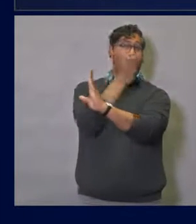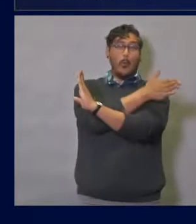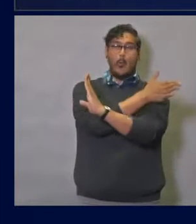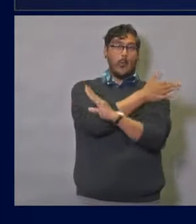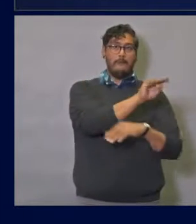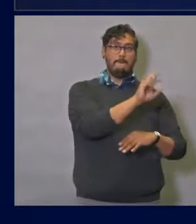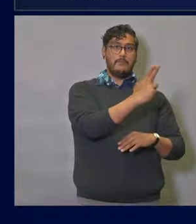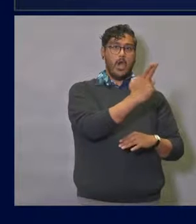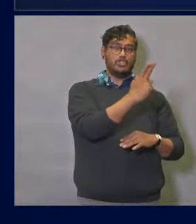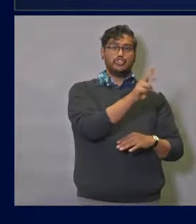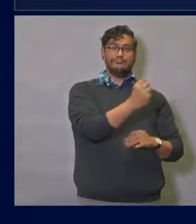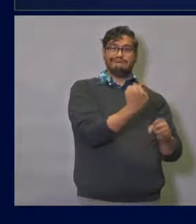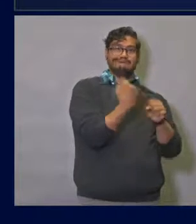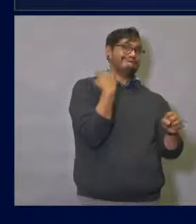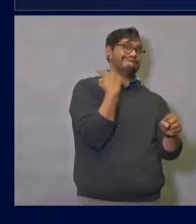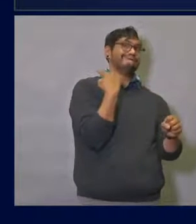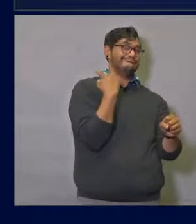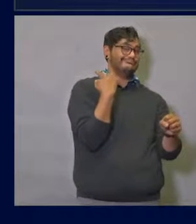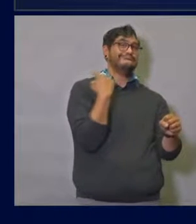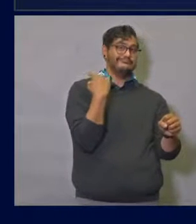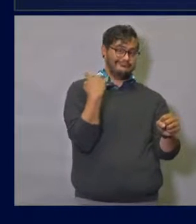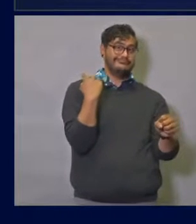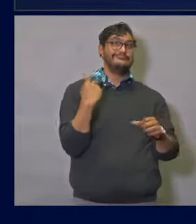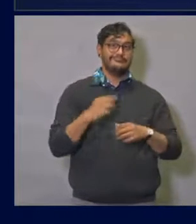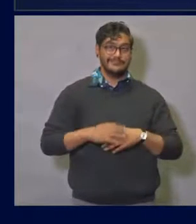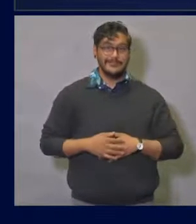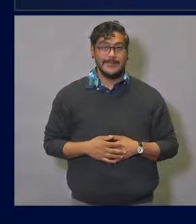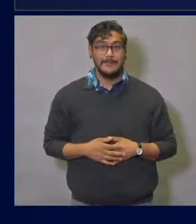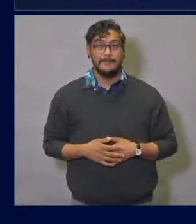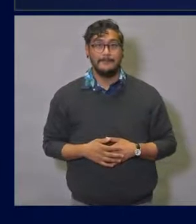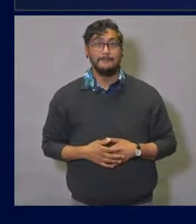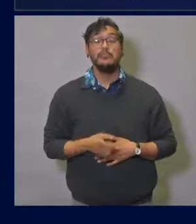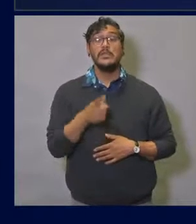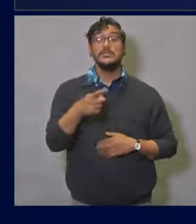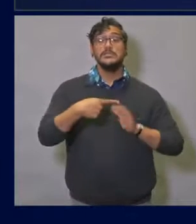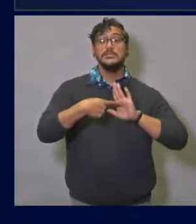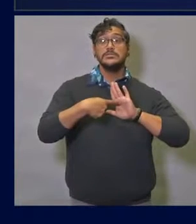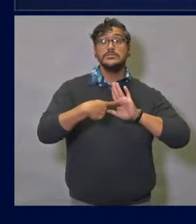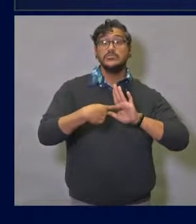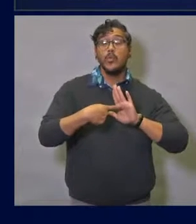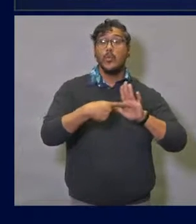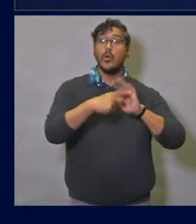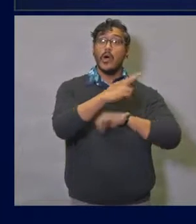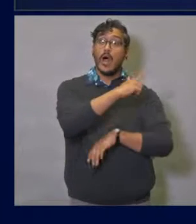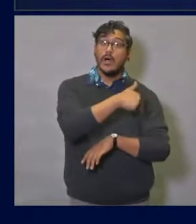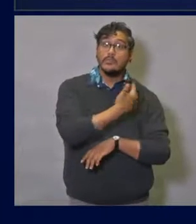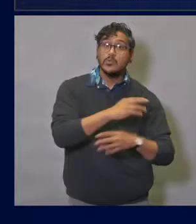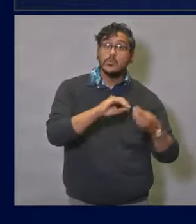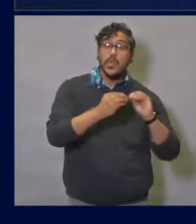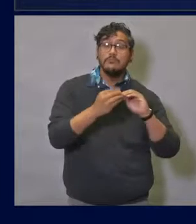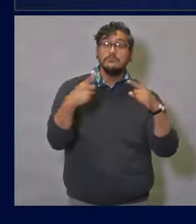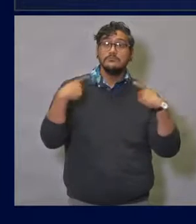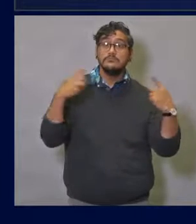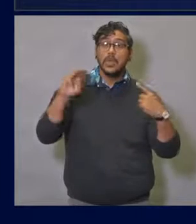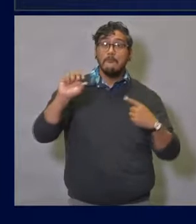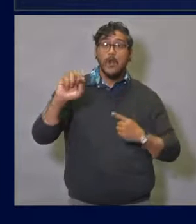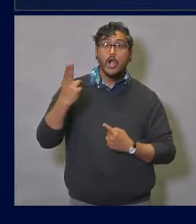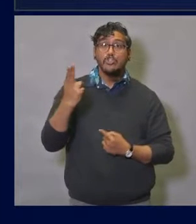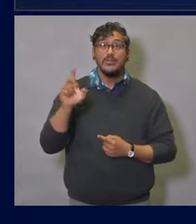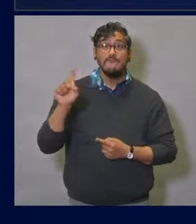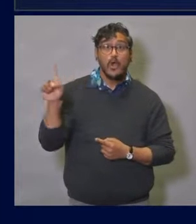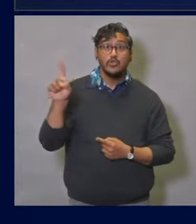PANDEMIC.